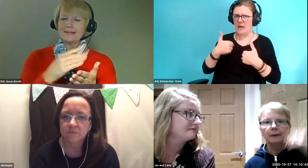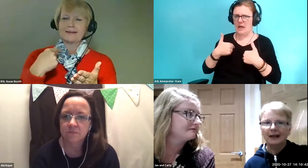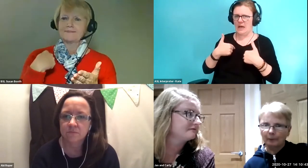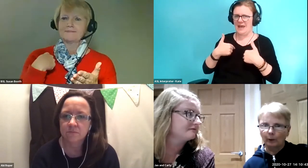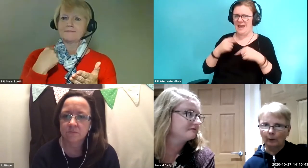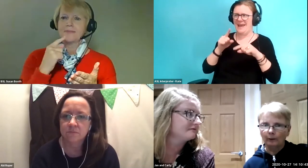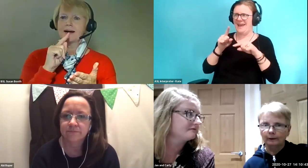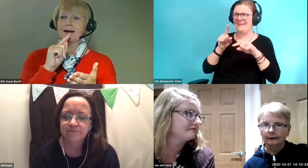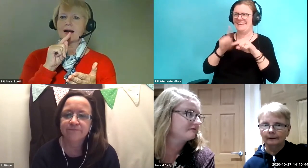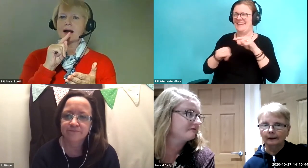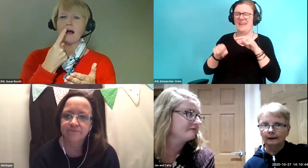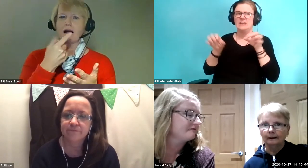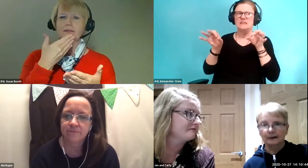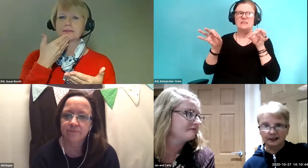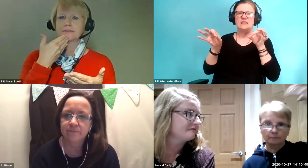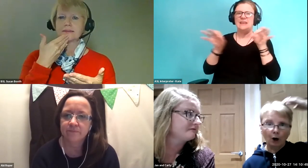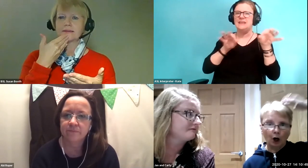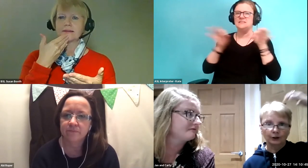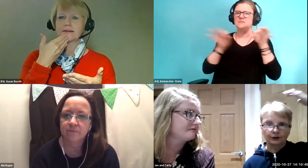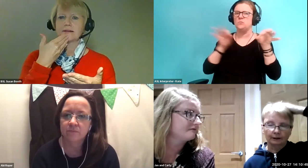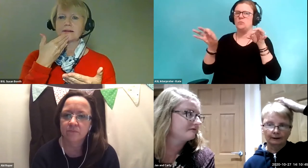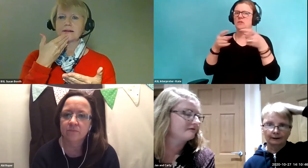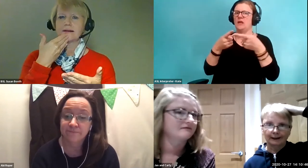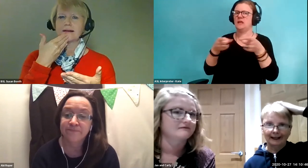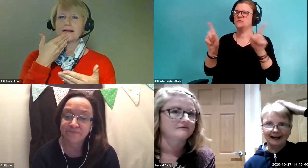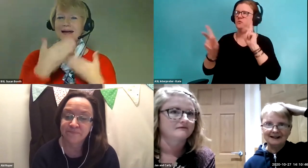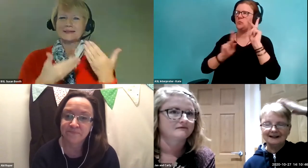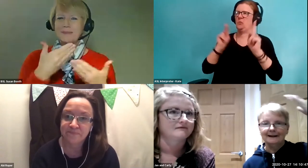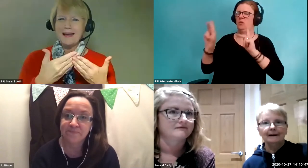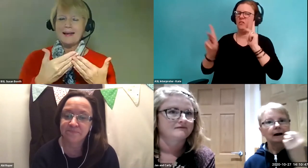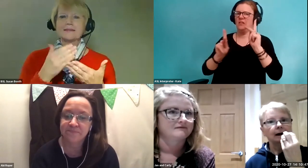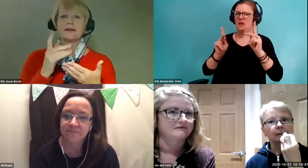people uh are smart here